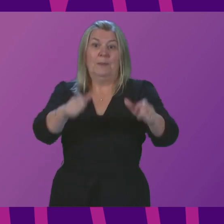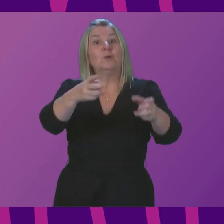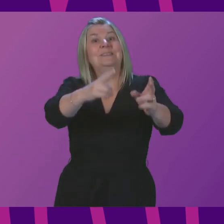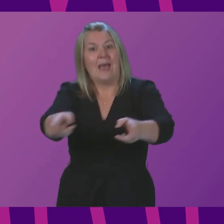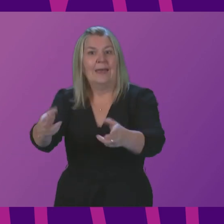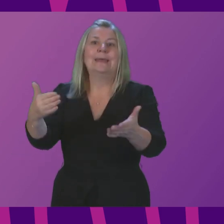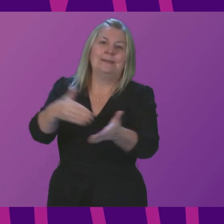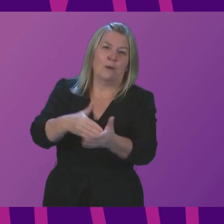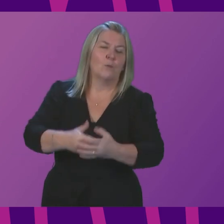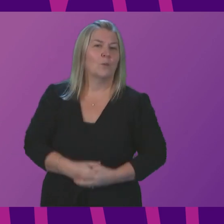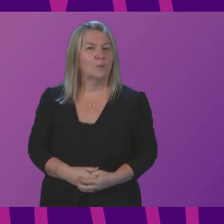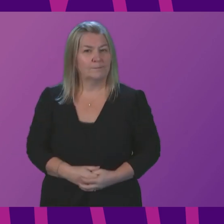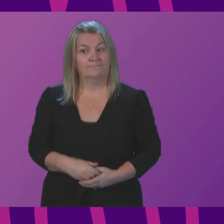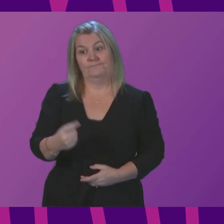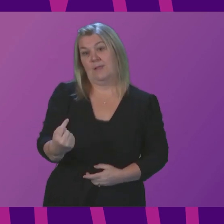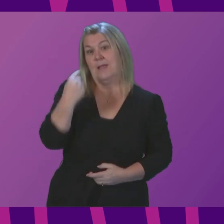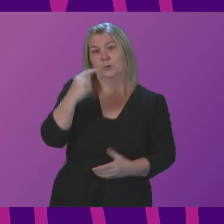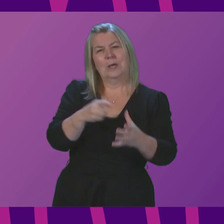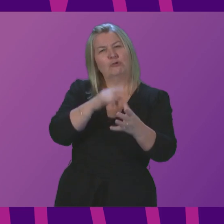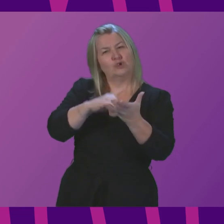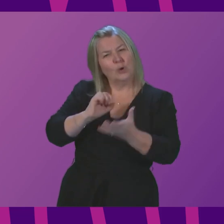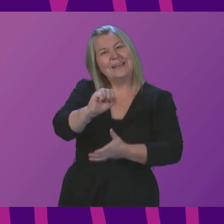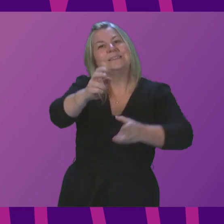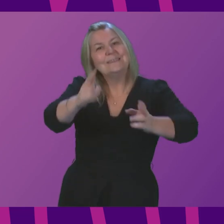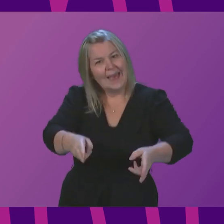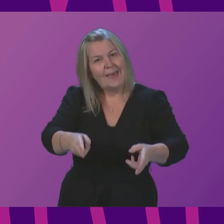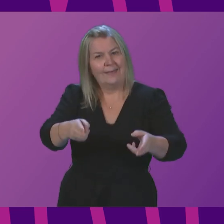Last week, the cause of Andrew Slorance’s death was revealed; this week, we hear of